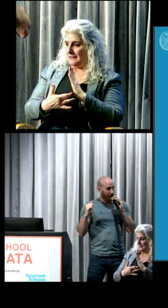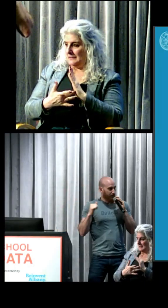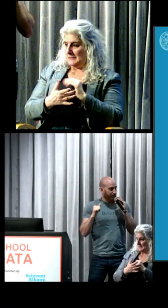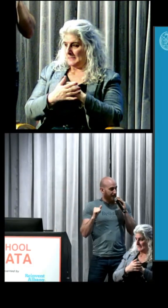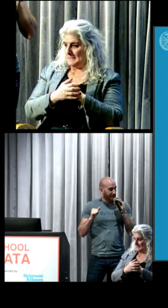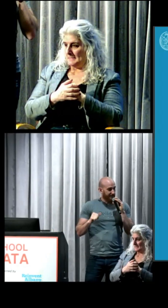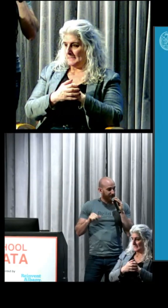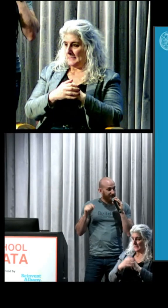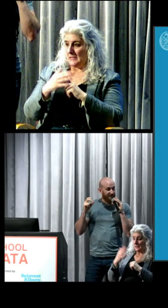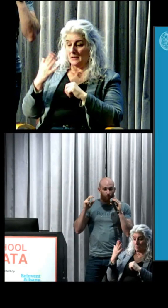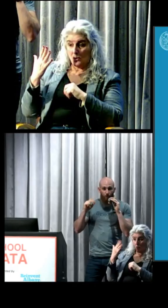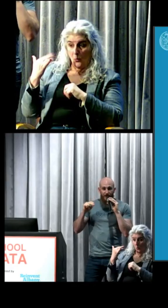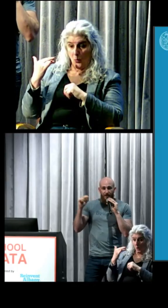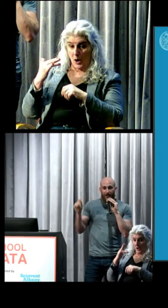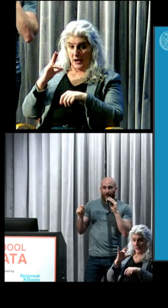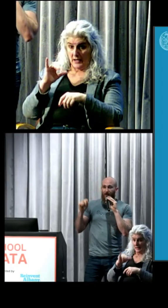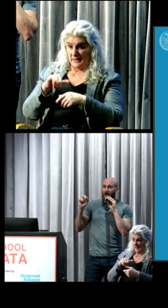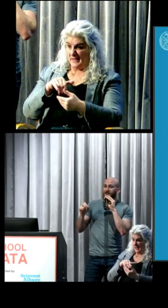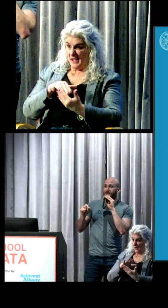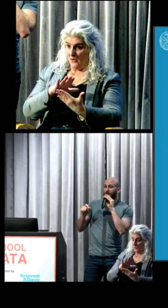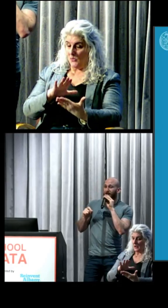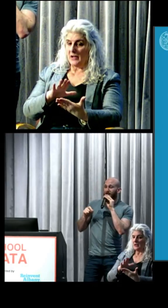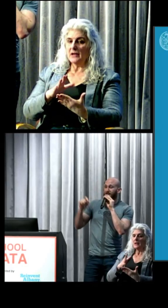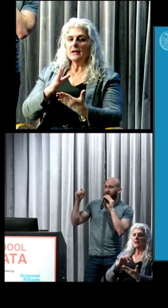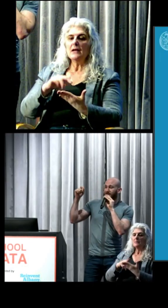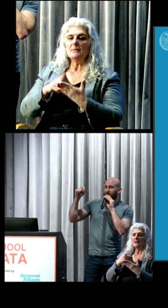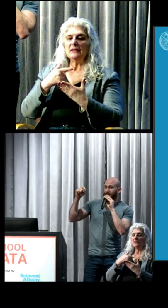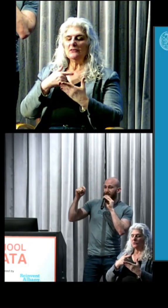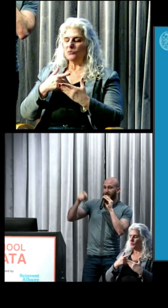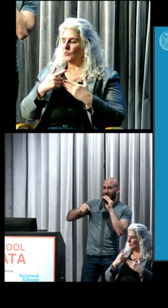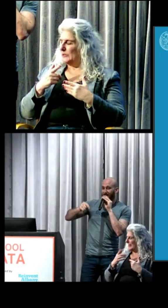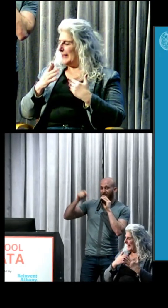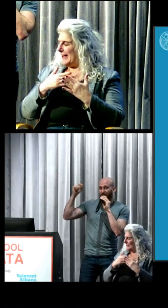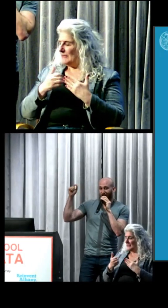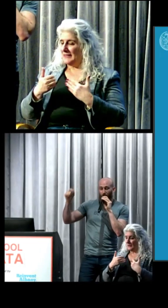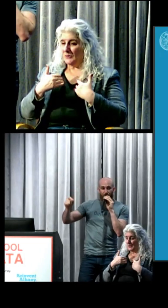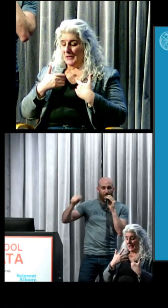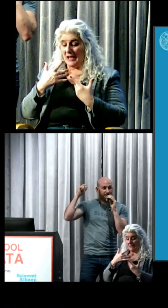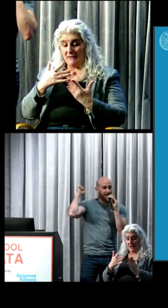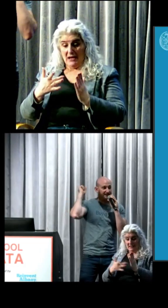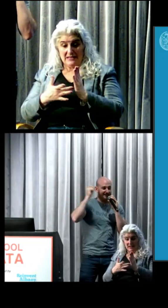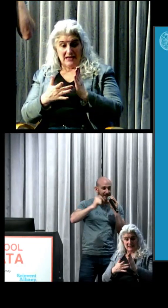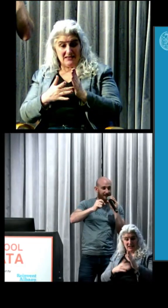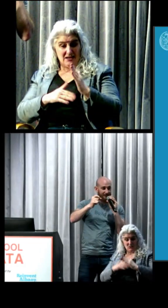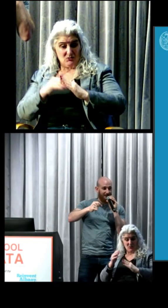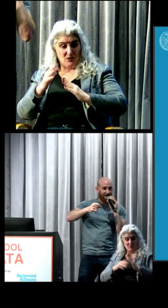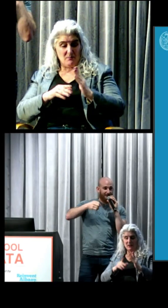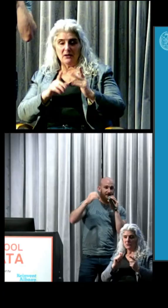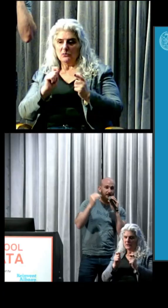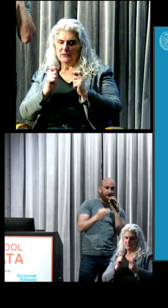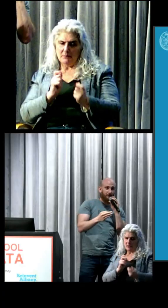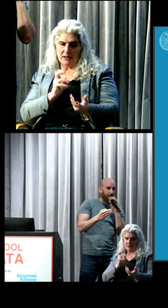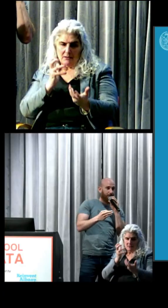thinking about at the end of what you were saying, Andrew, was the choice to throw out hospitals. I don't know if that might be a good example to start with.